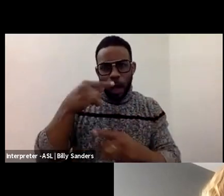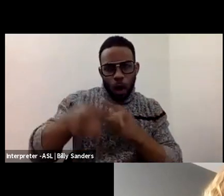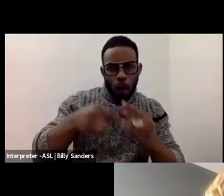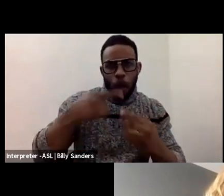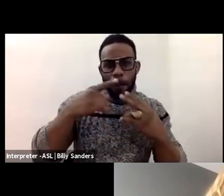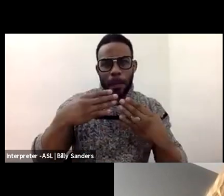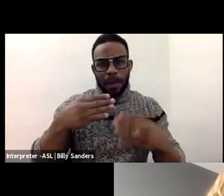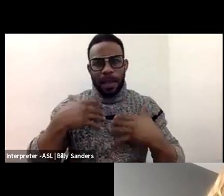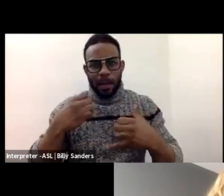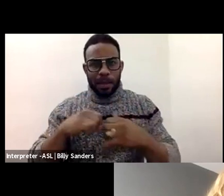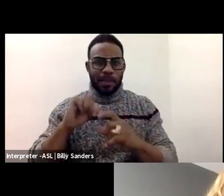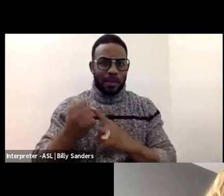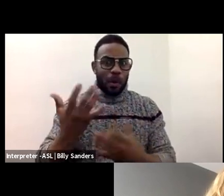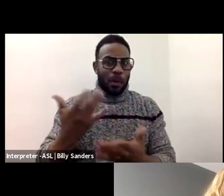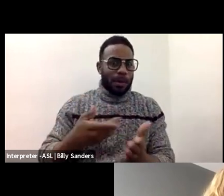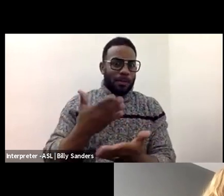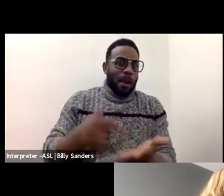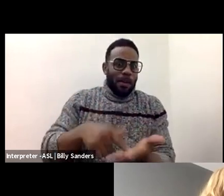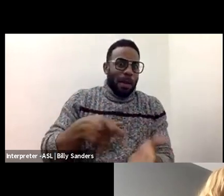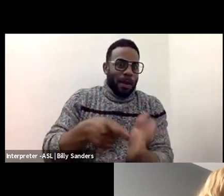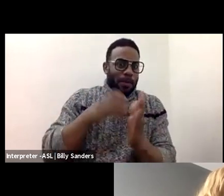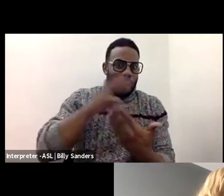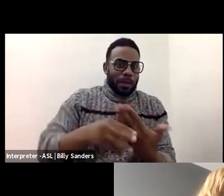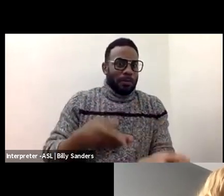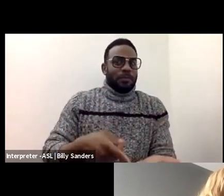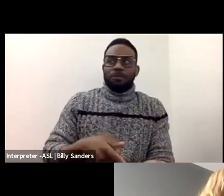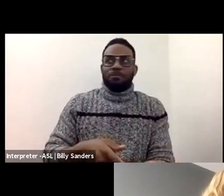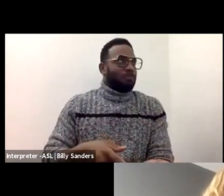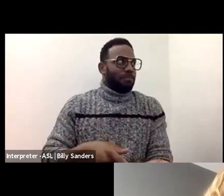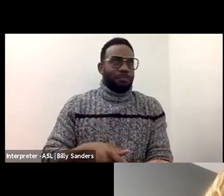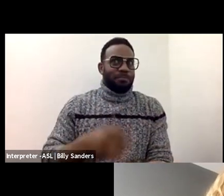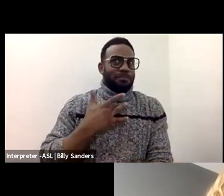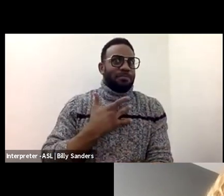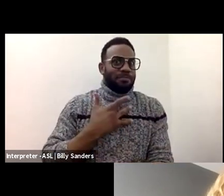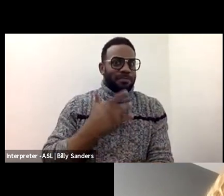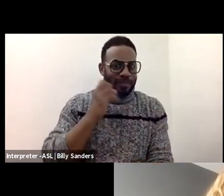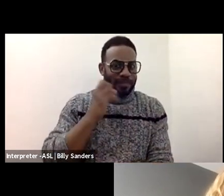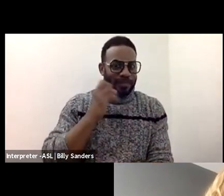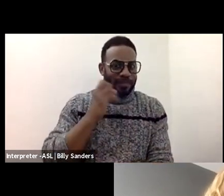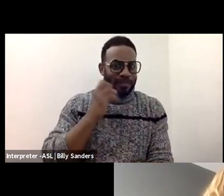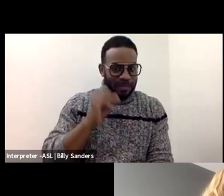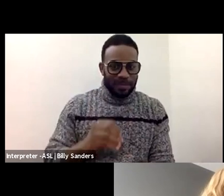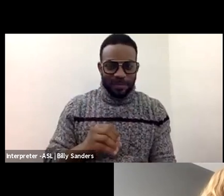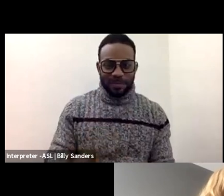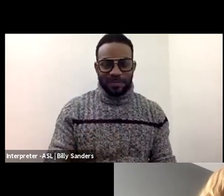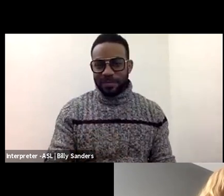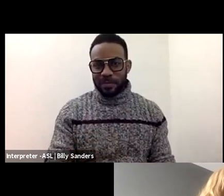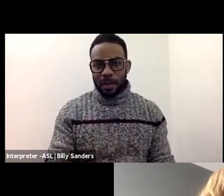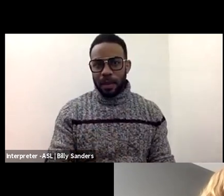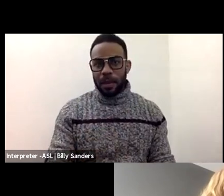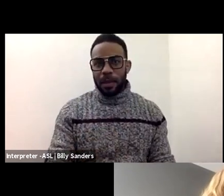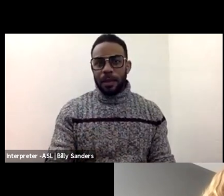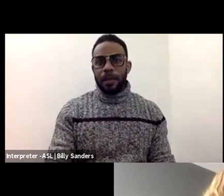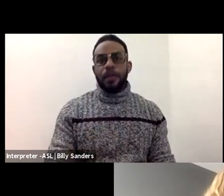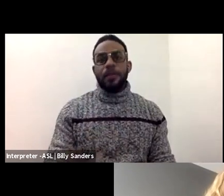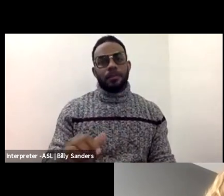It was already part of my curriculum. But it was mentioned to me several times that